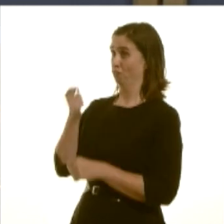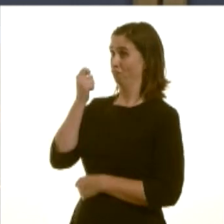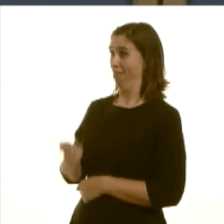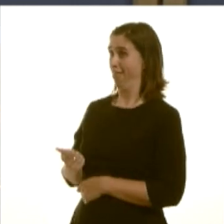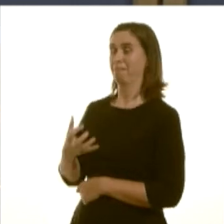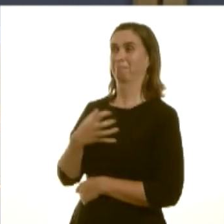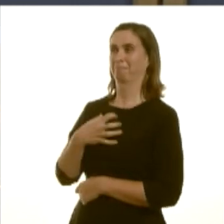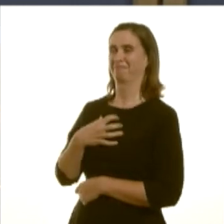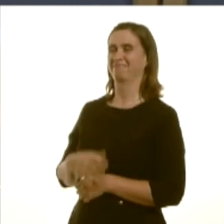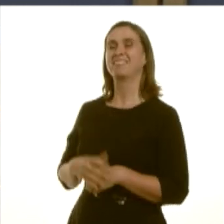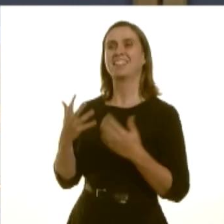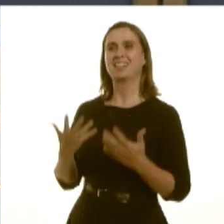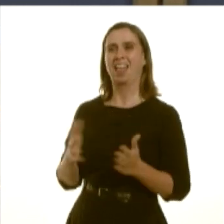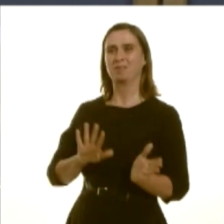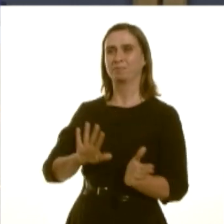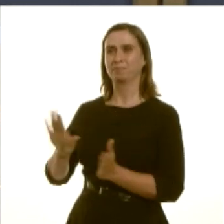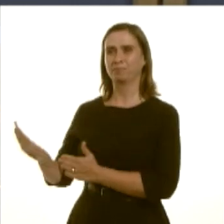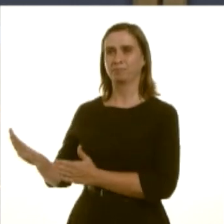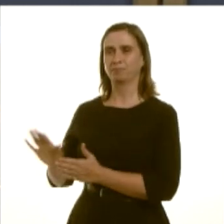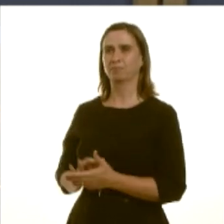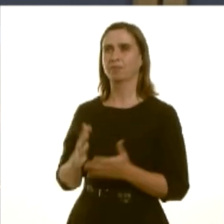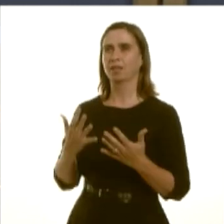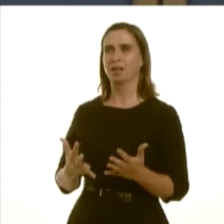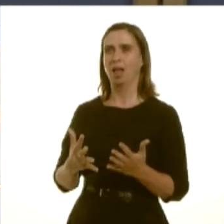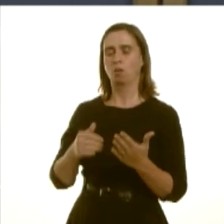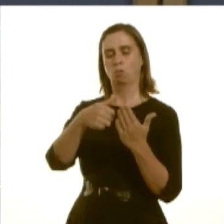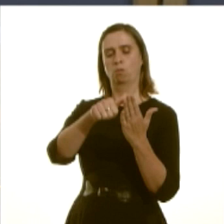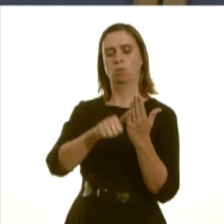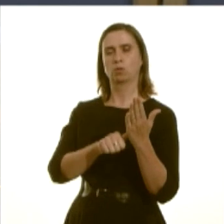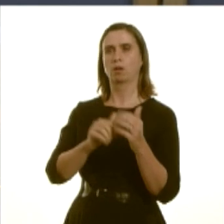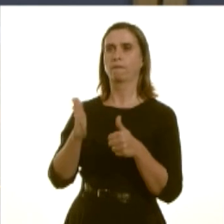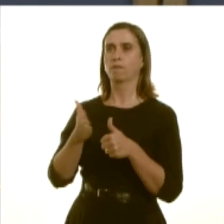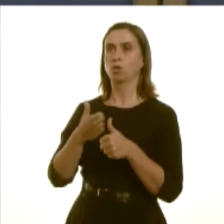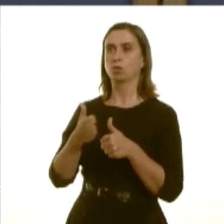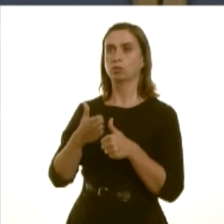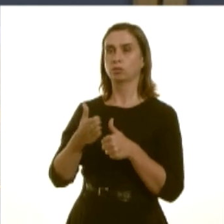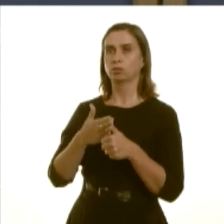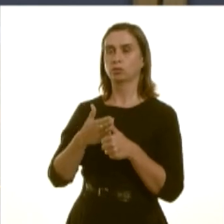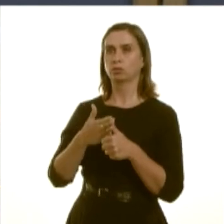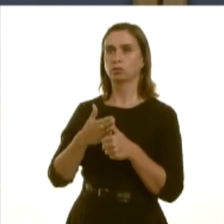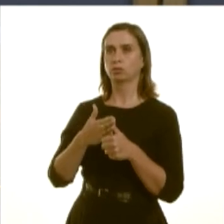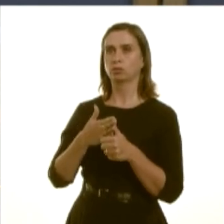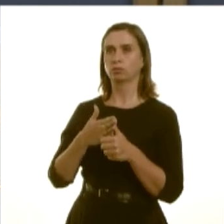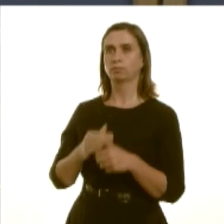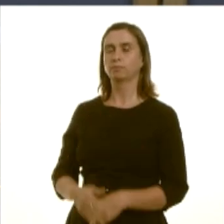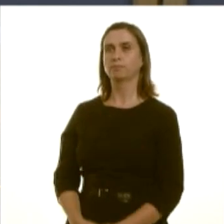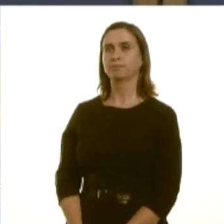Keith Davies: 1. Pa drafodaethau y mae'r Prif Weinidog wedi'u cael gyda Llywodraeth y DU